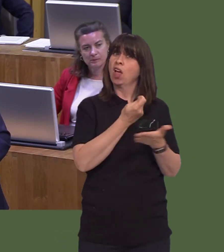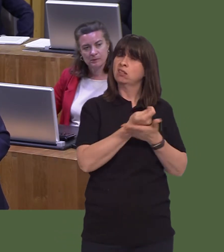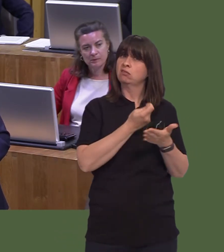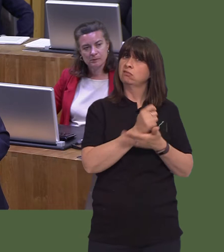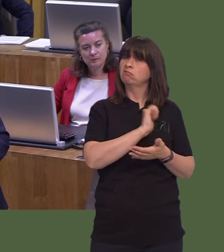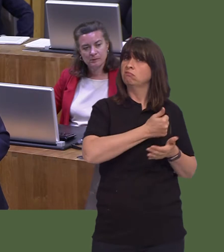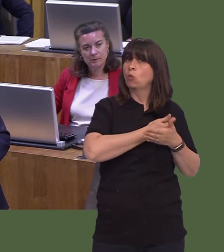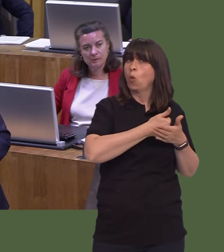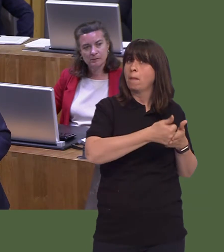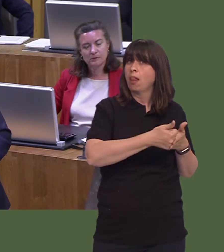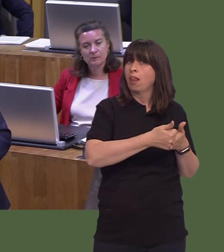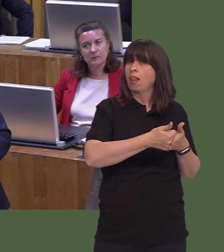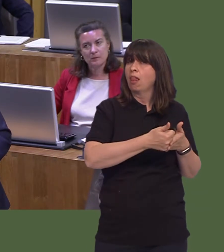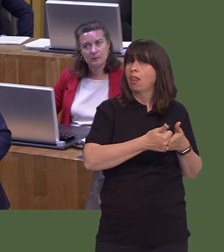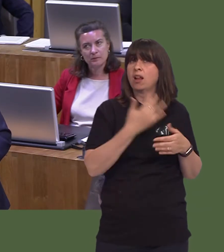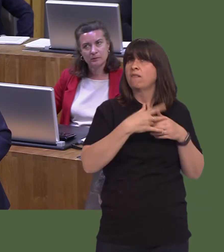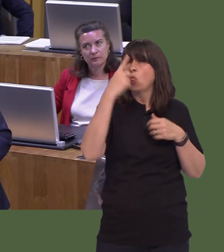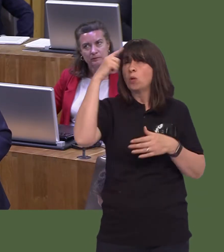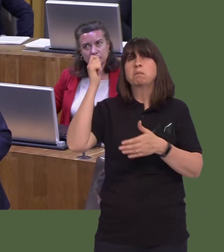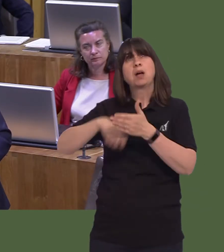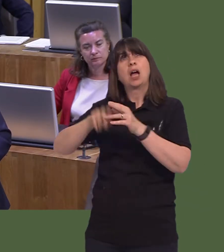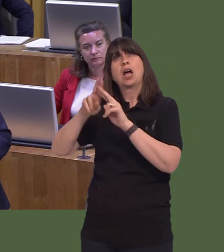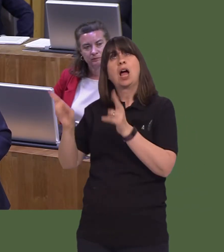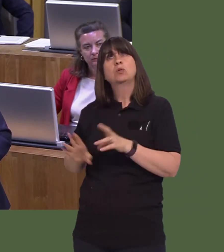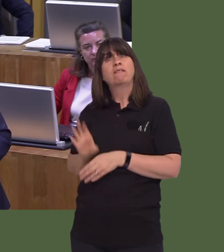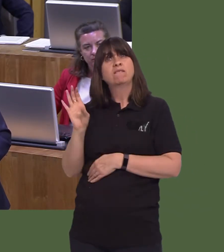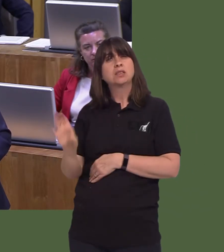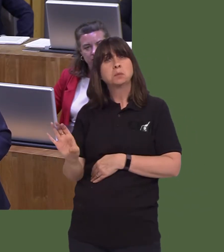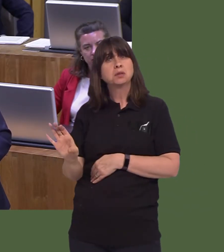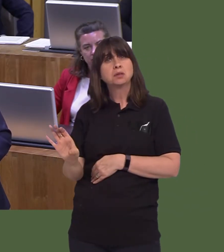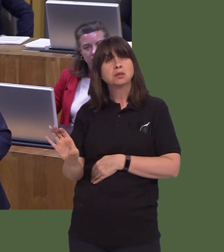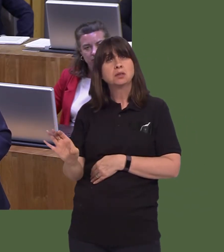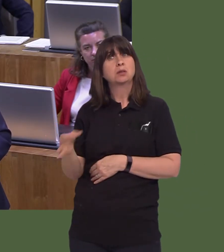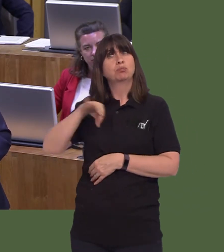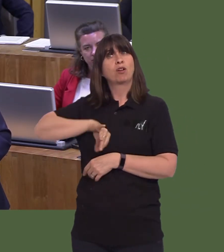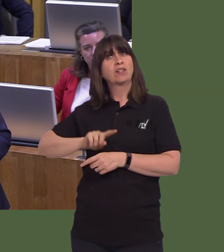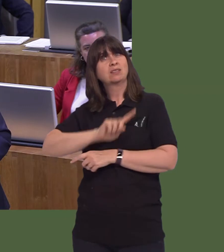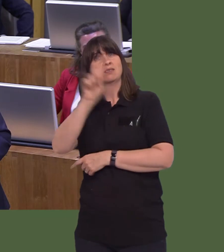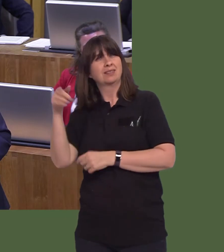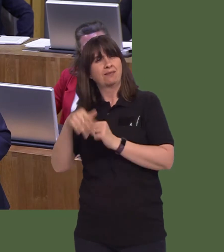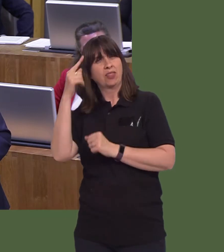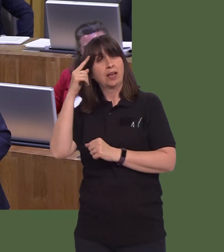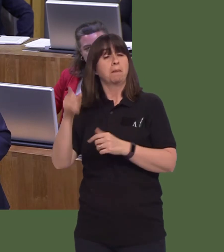something you invest in. But it is, in reality, the case that people do invest in houses with the expectation that